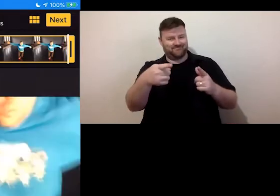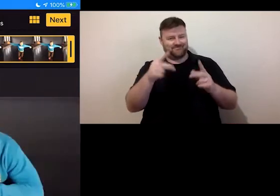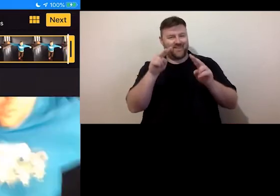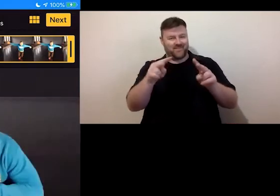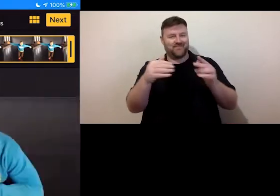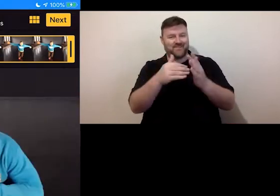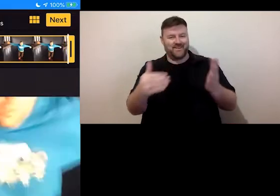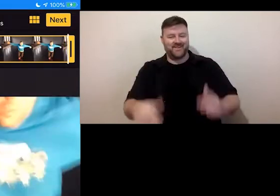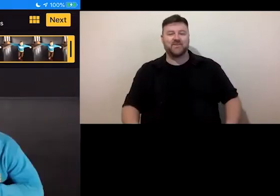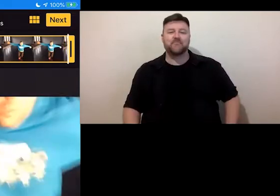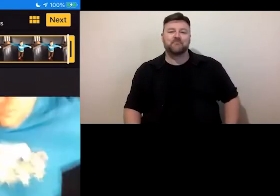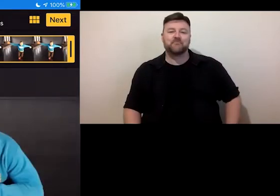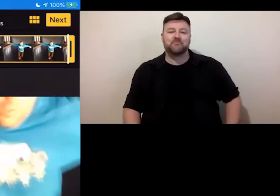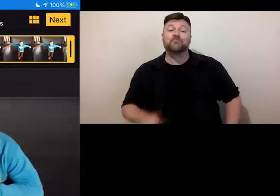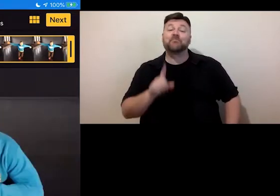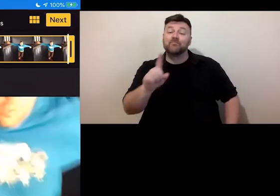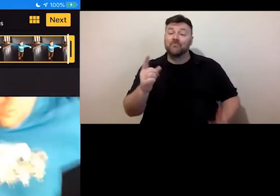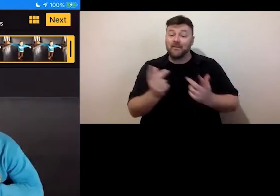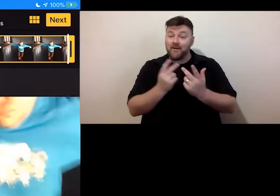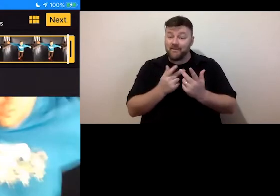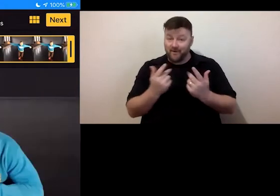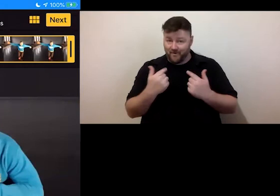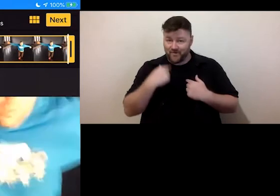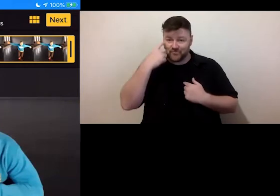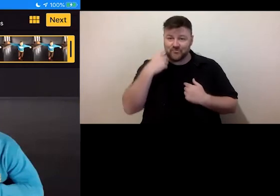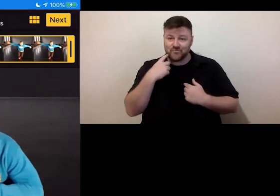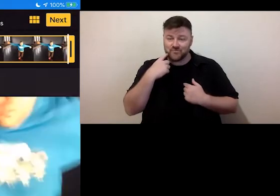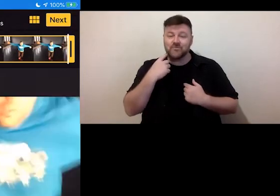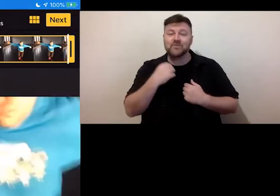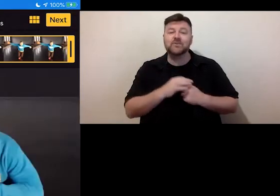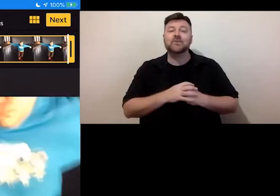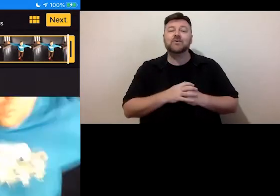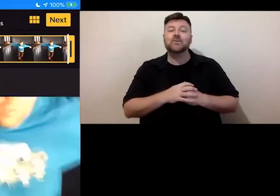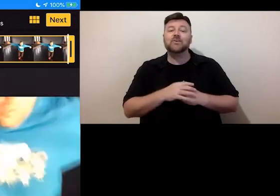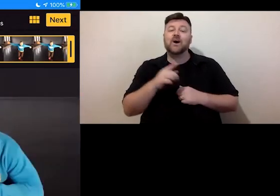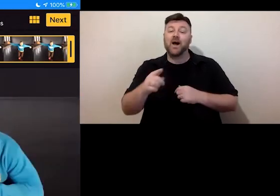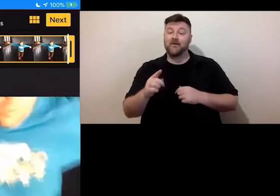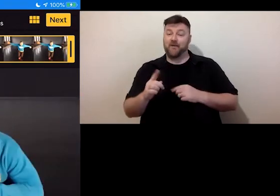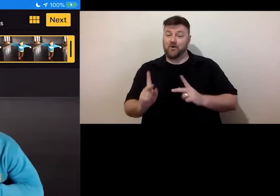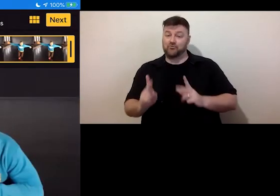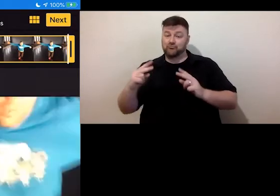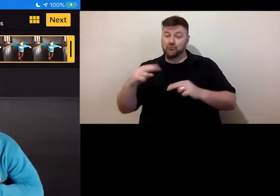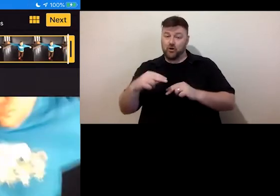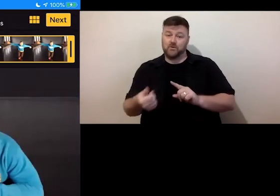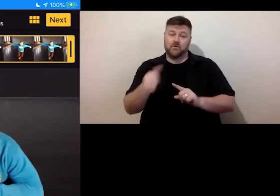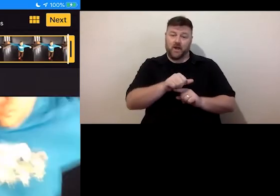Another thing that I try and do is - just to the left of that crop button is three circles. When I press on the